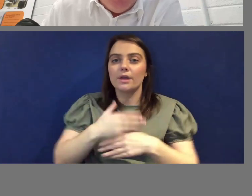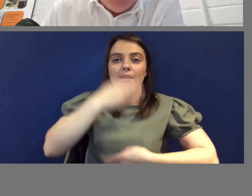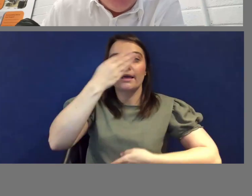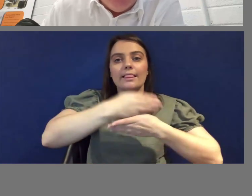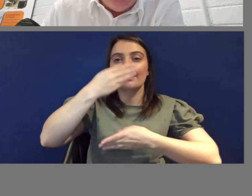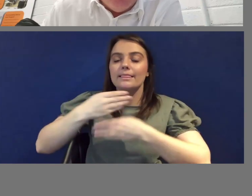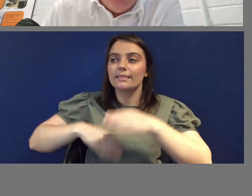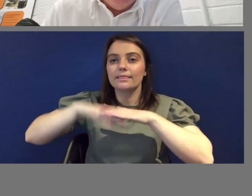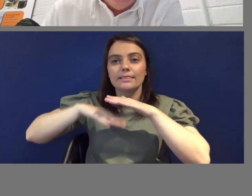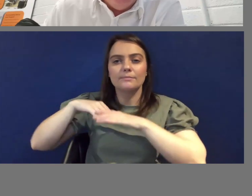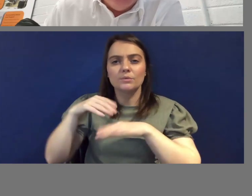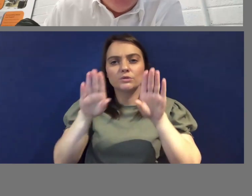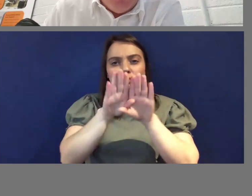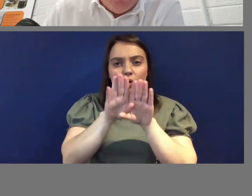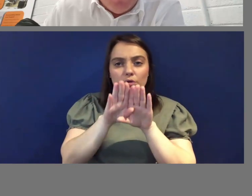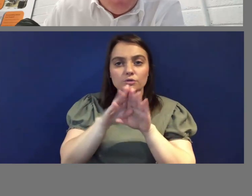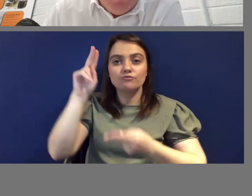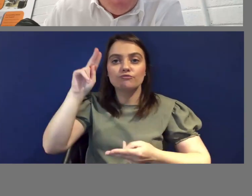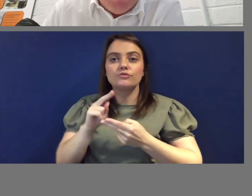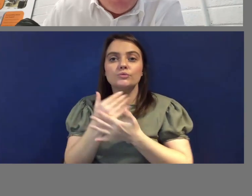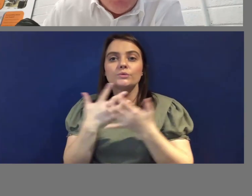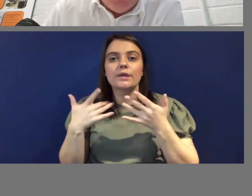people to get around so we want to minimize the number of doors that people have to get through